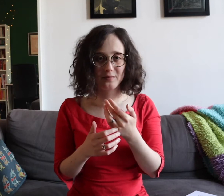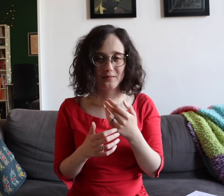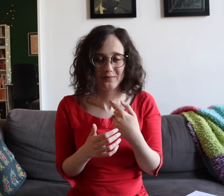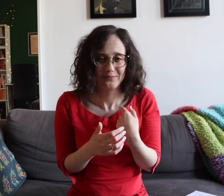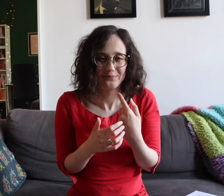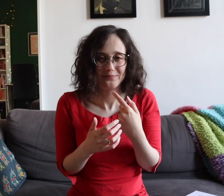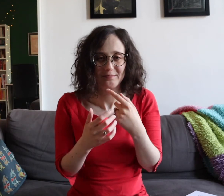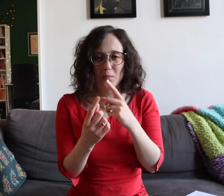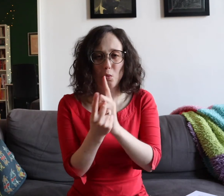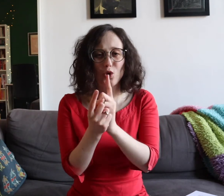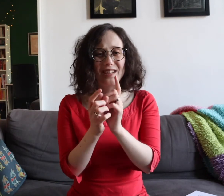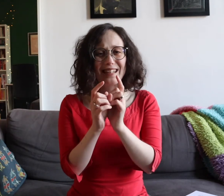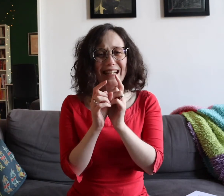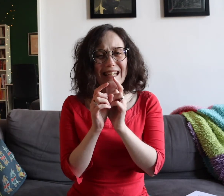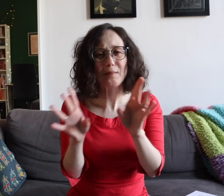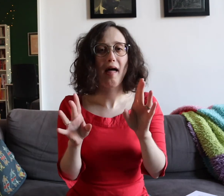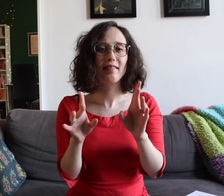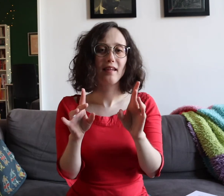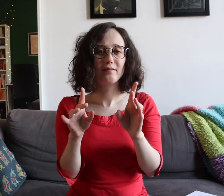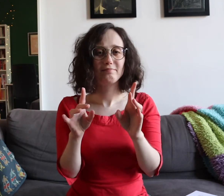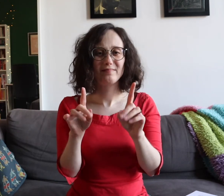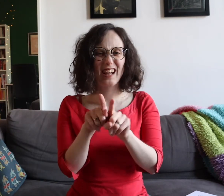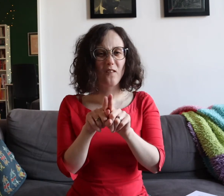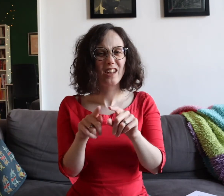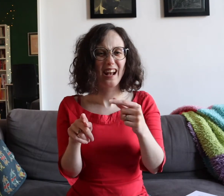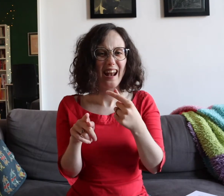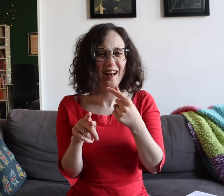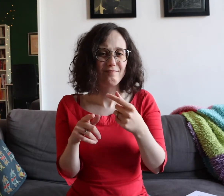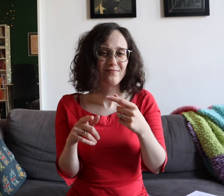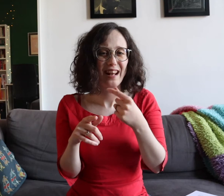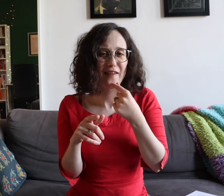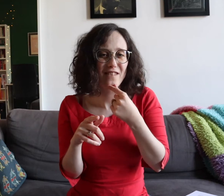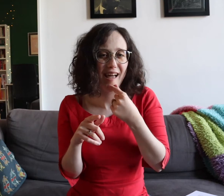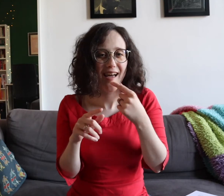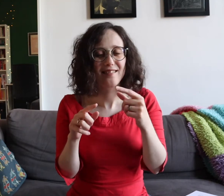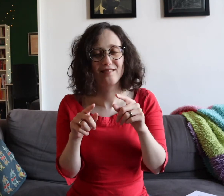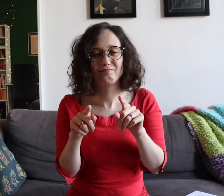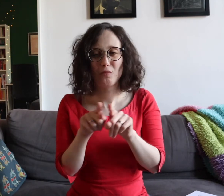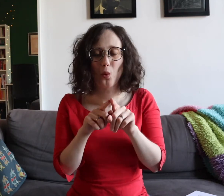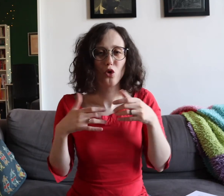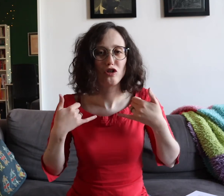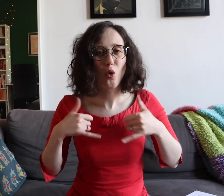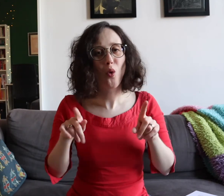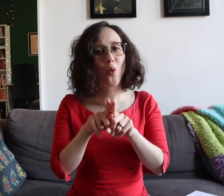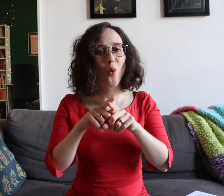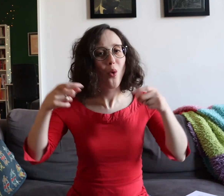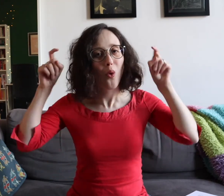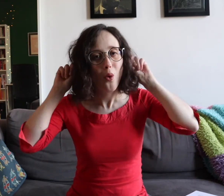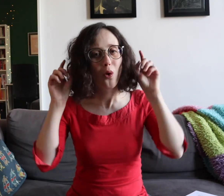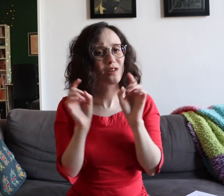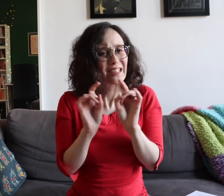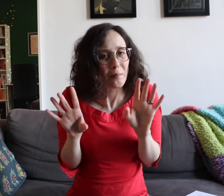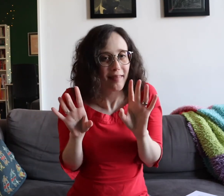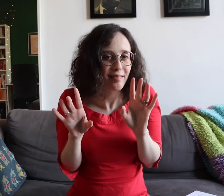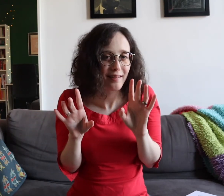I met no one of the same age, who was young too, with hearing aids.